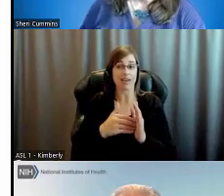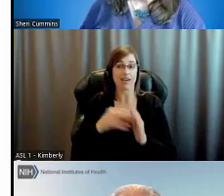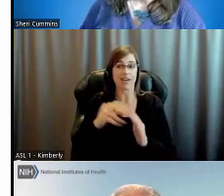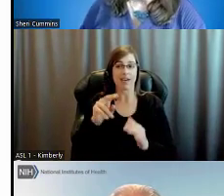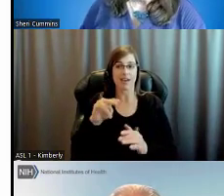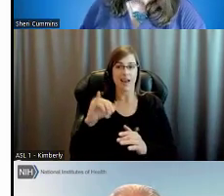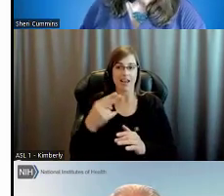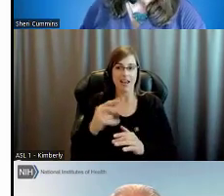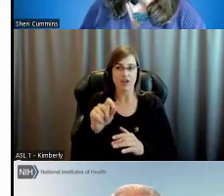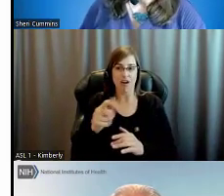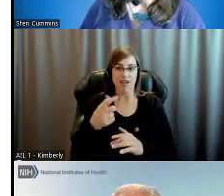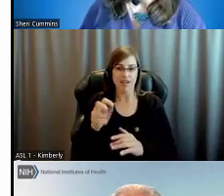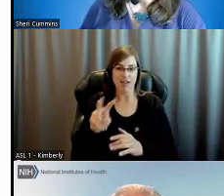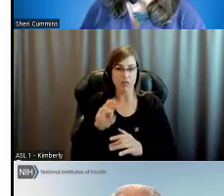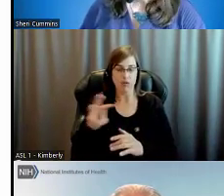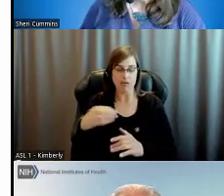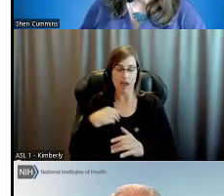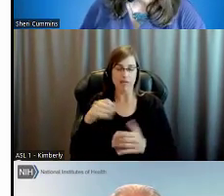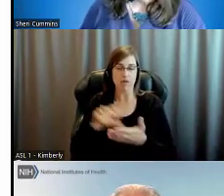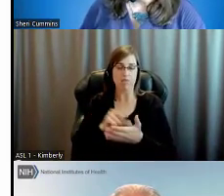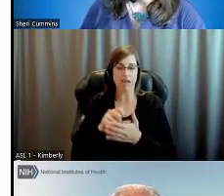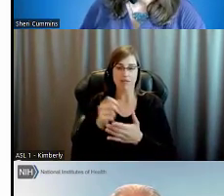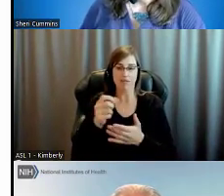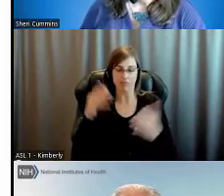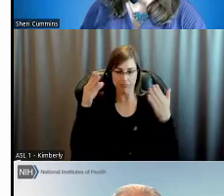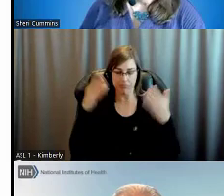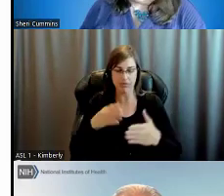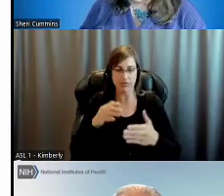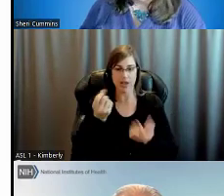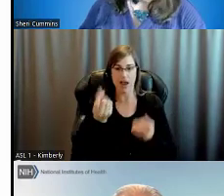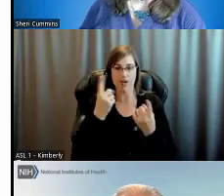have a whole page dedicated to understanding funding opportunity announcements.